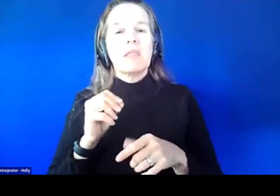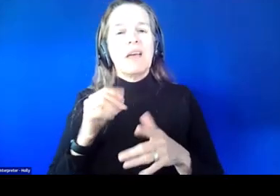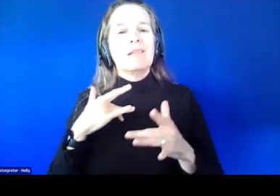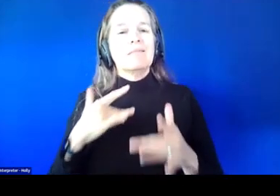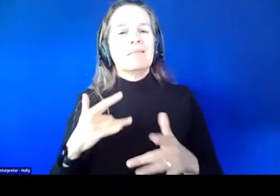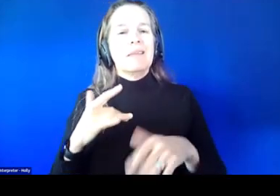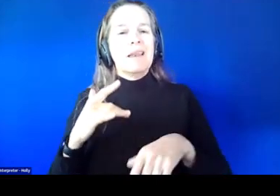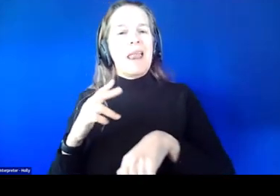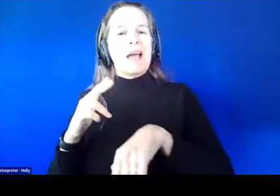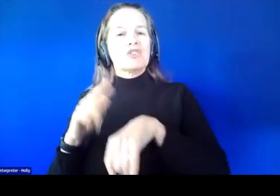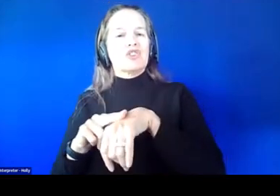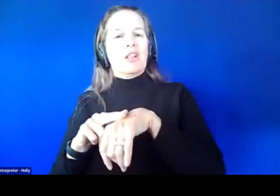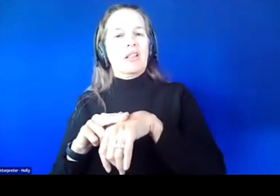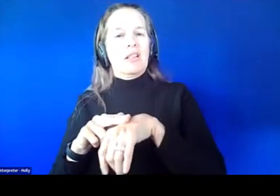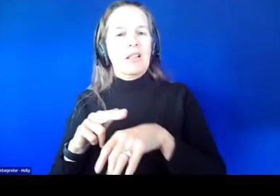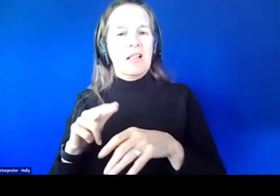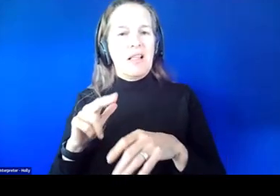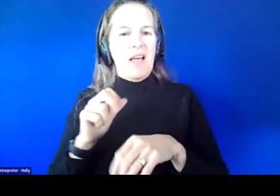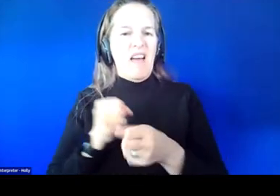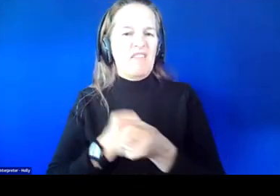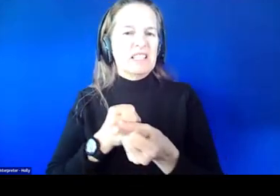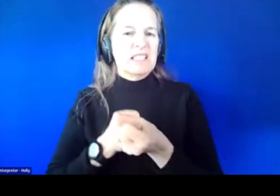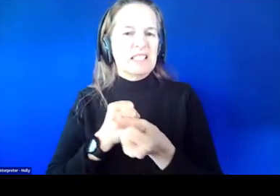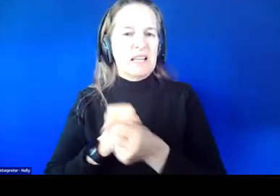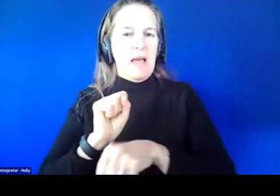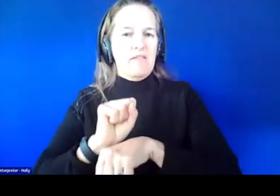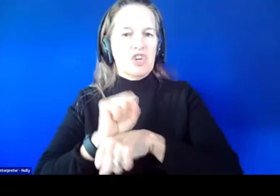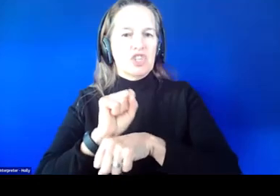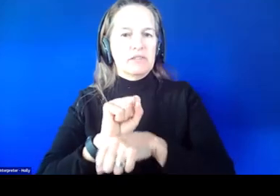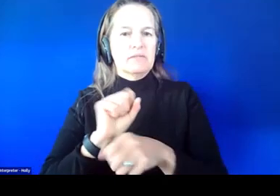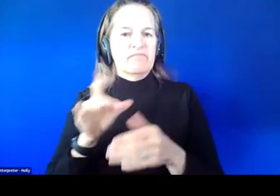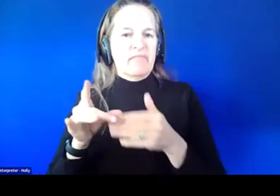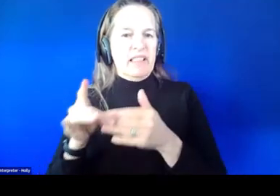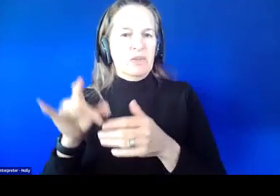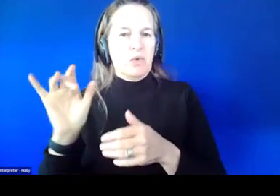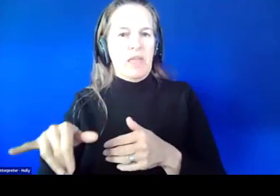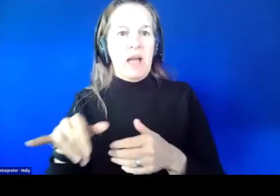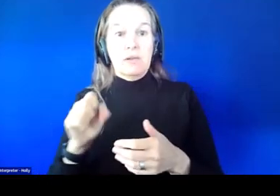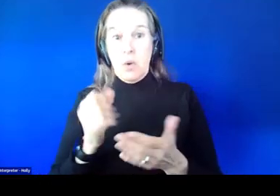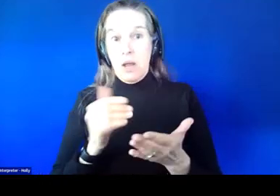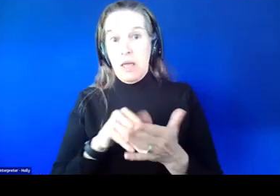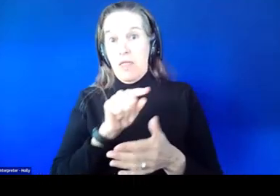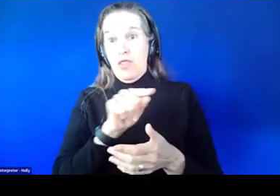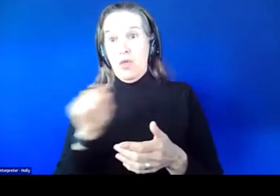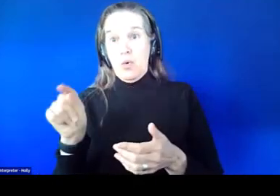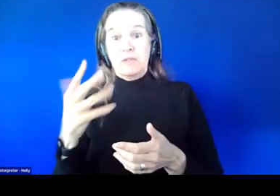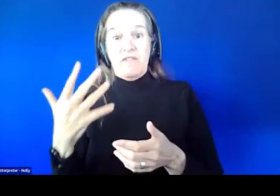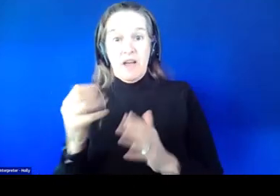effort so you can see there on once again the five states and if you could go to the next slide please.